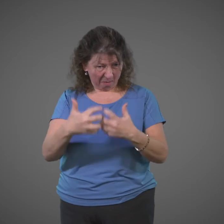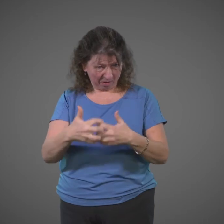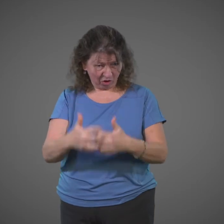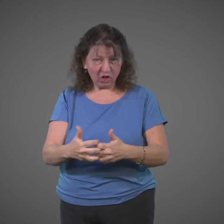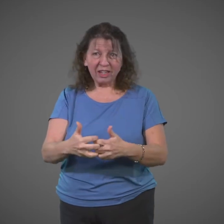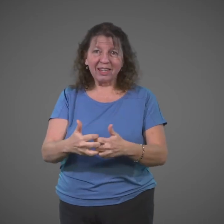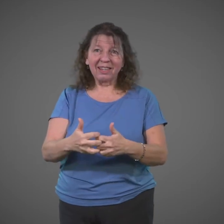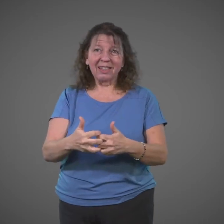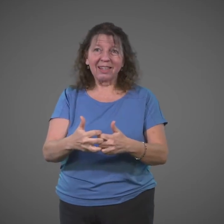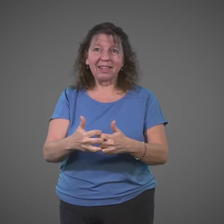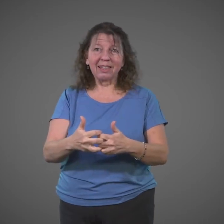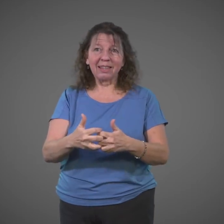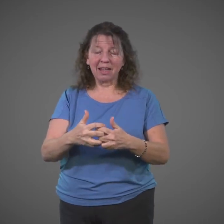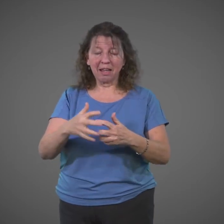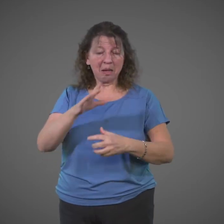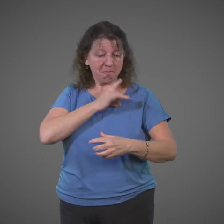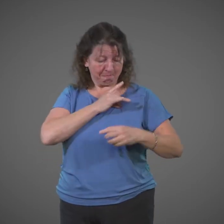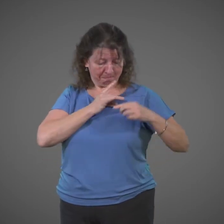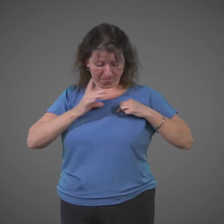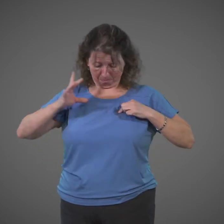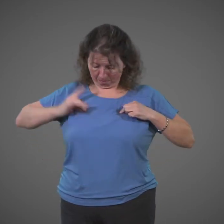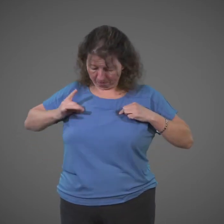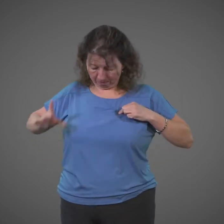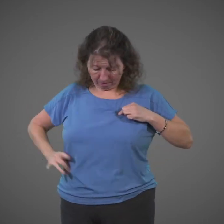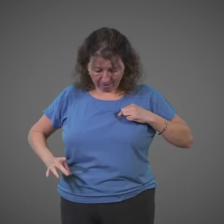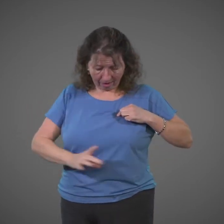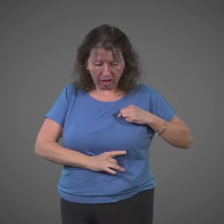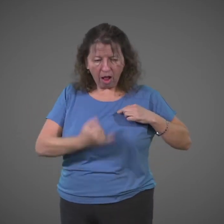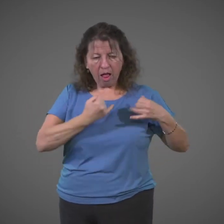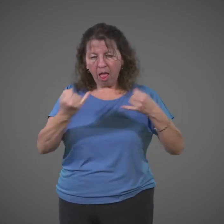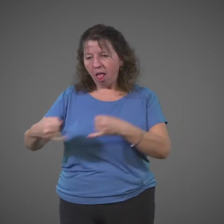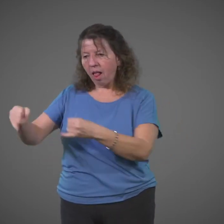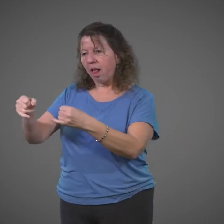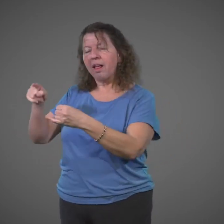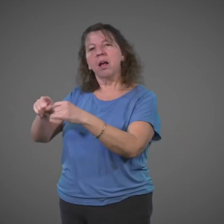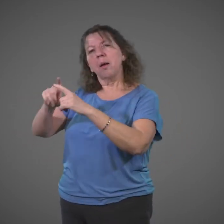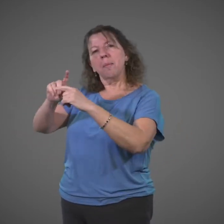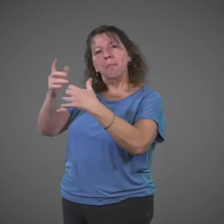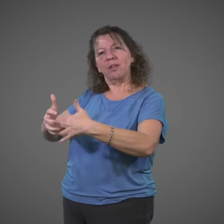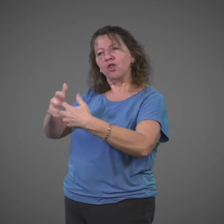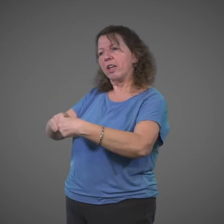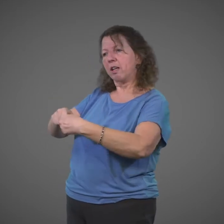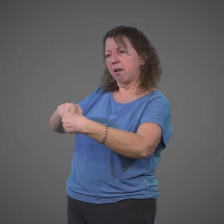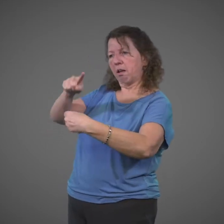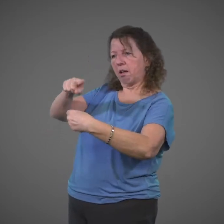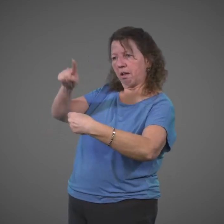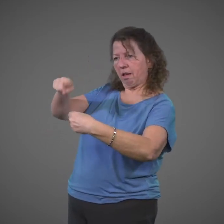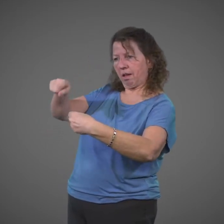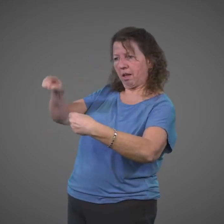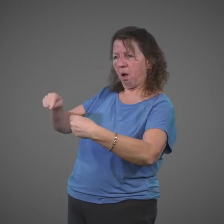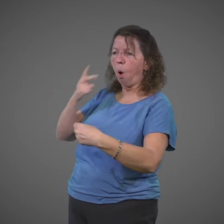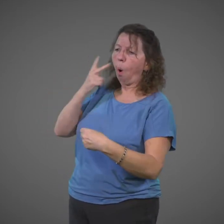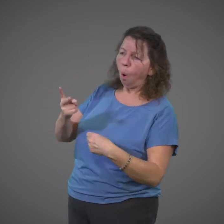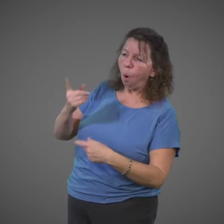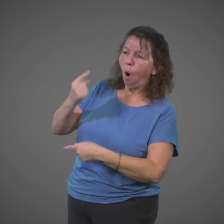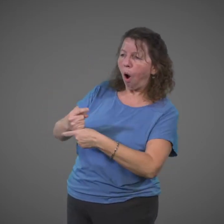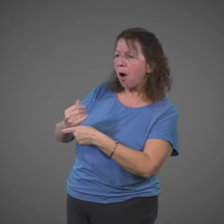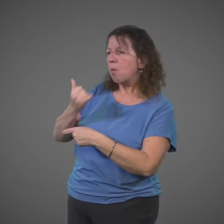That means you will have small electrodes attached to your body which are wired to a machine that will provide a picture